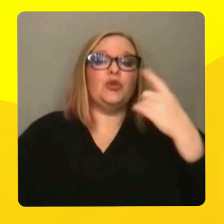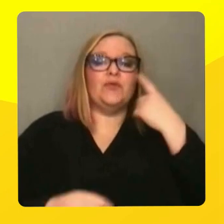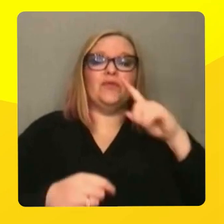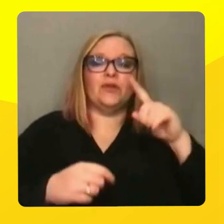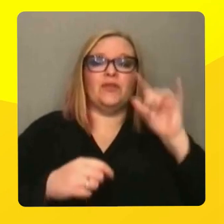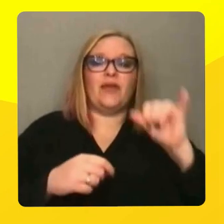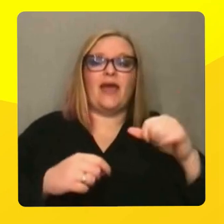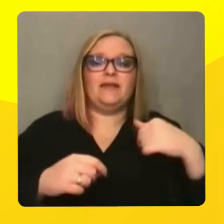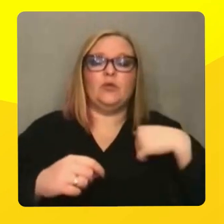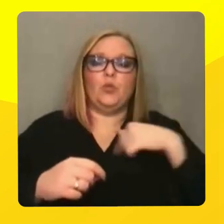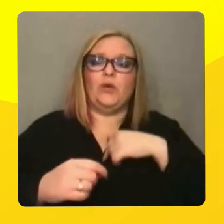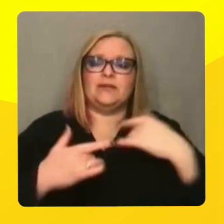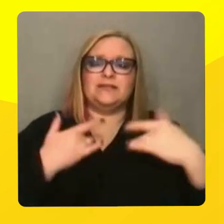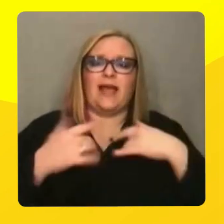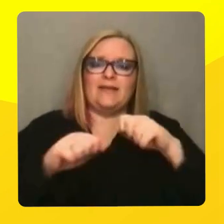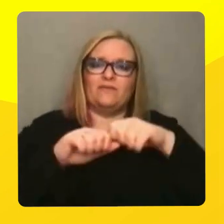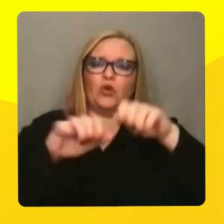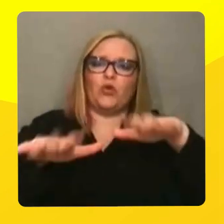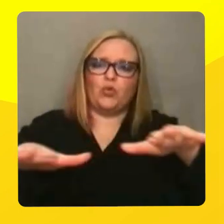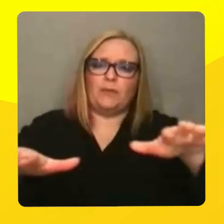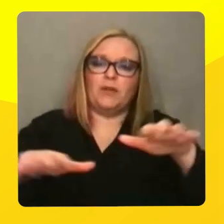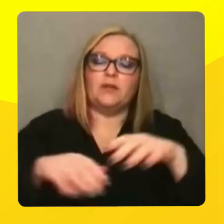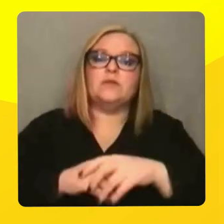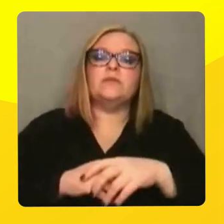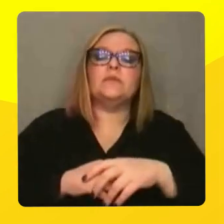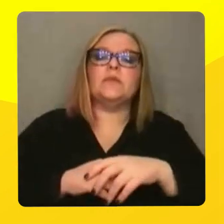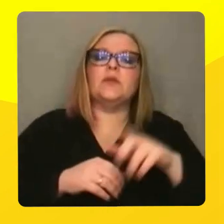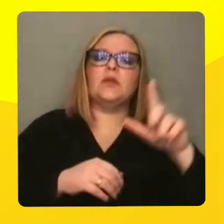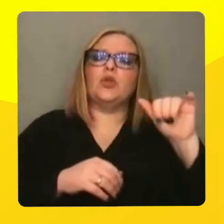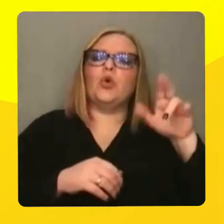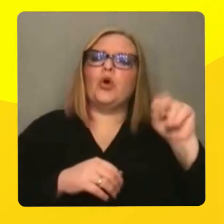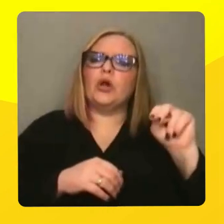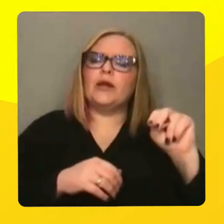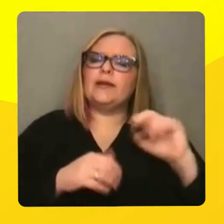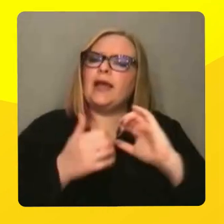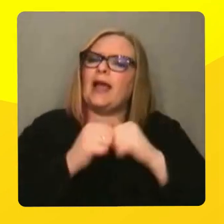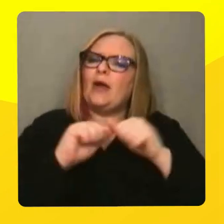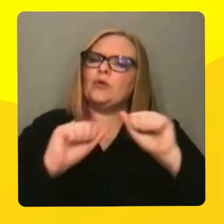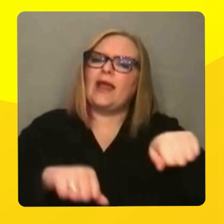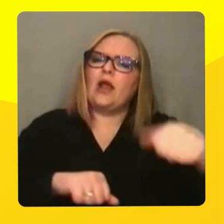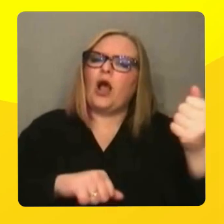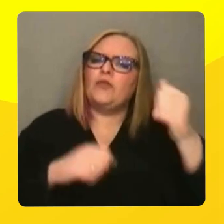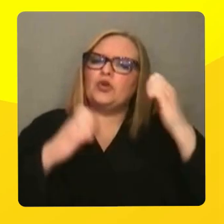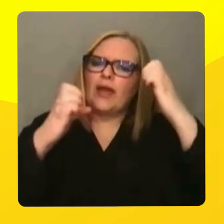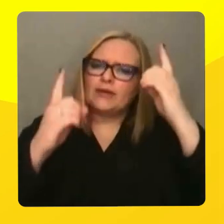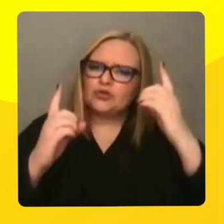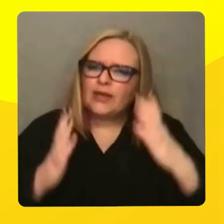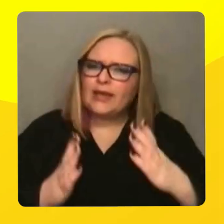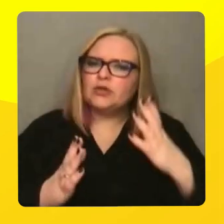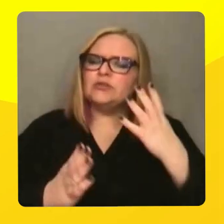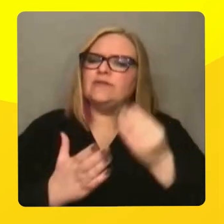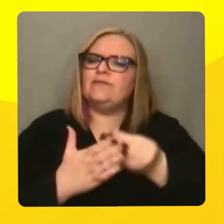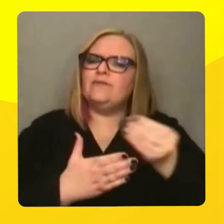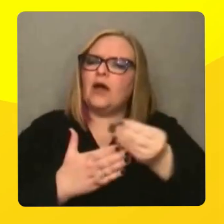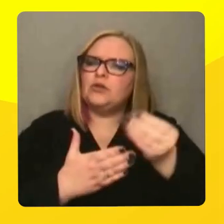Lauren, so how can other educators and funders get involved in the work that you're doing?